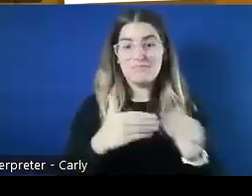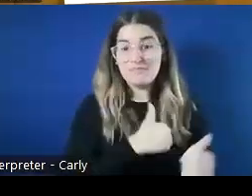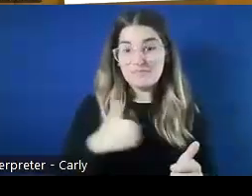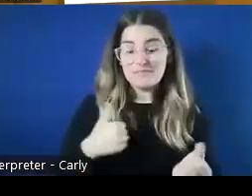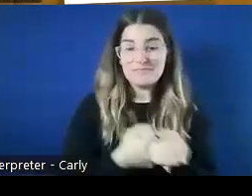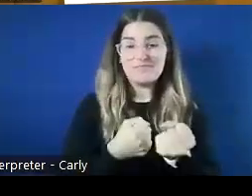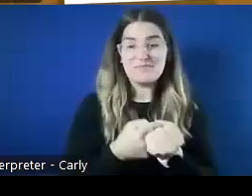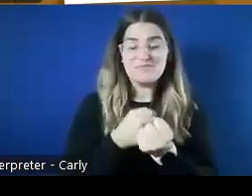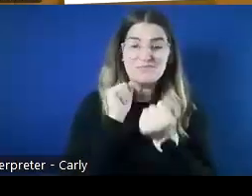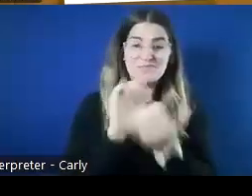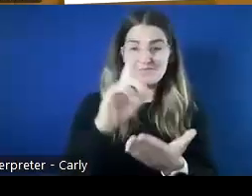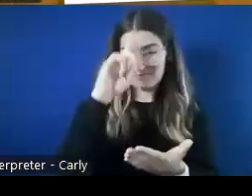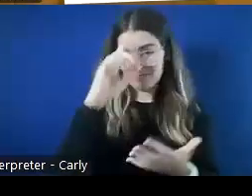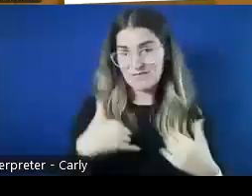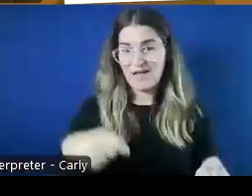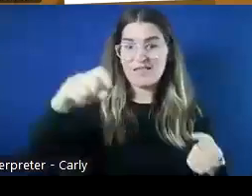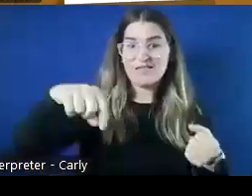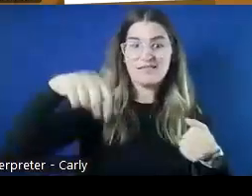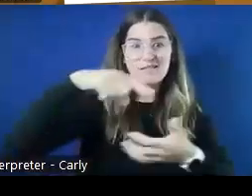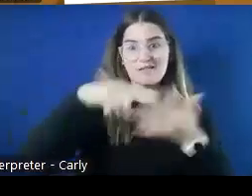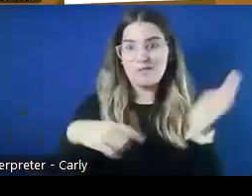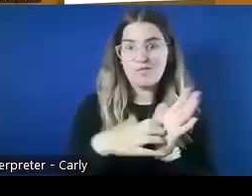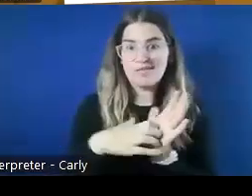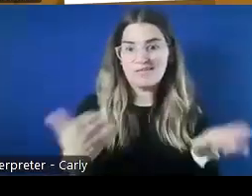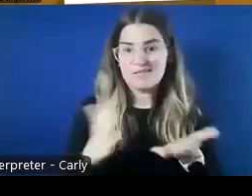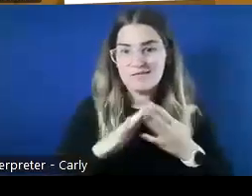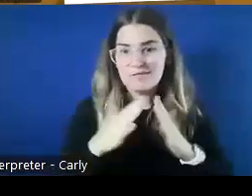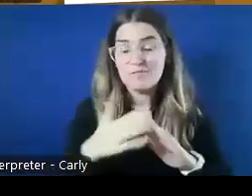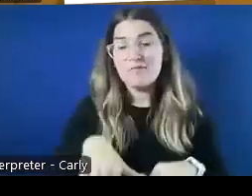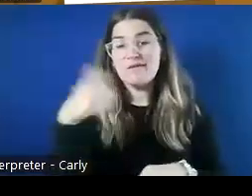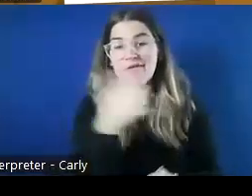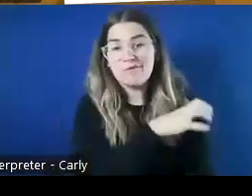health needs in our community as well as the other clinicians and staff that work with